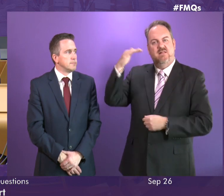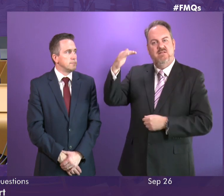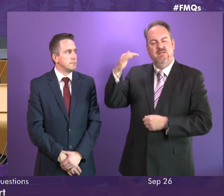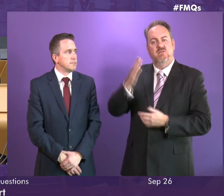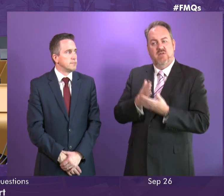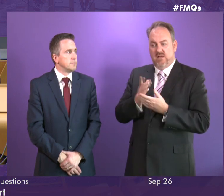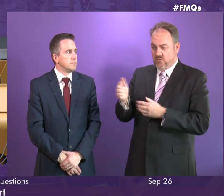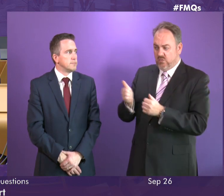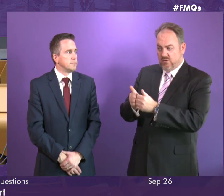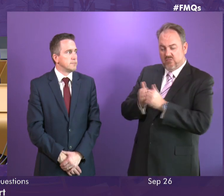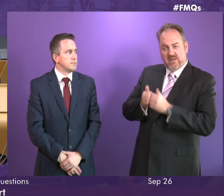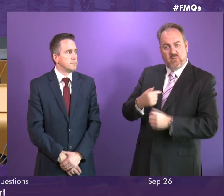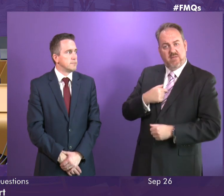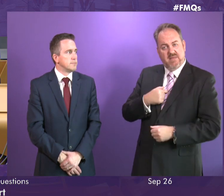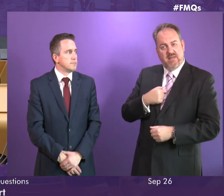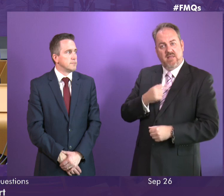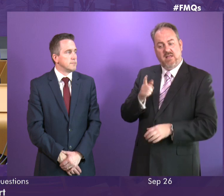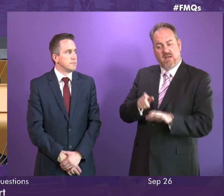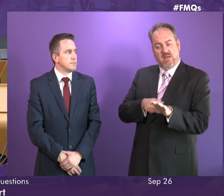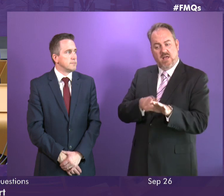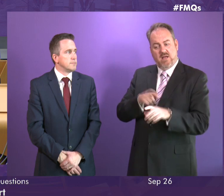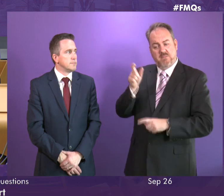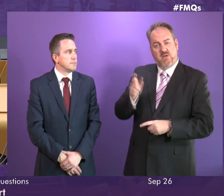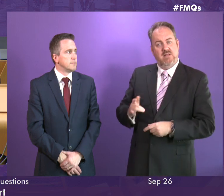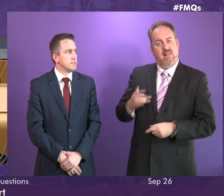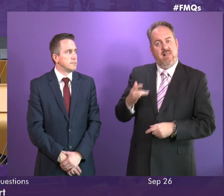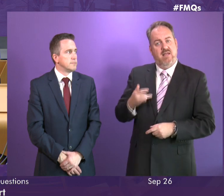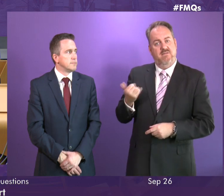Does the First Minister share my view that a young person’s life expectancy should